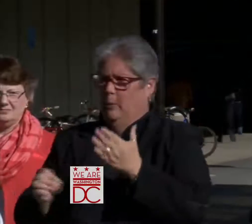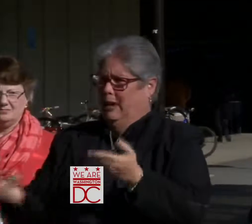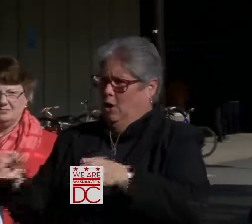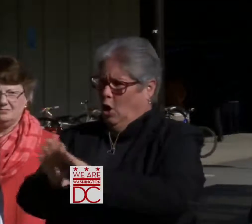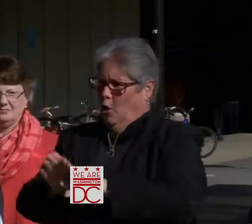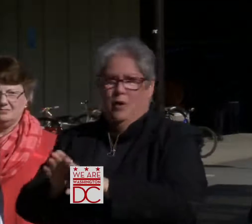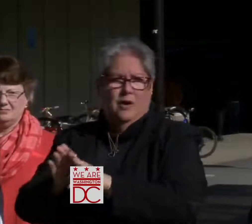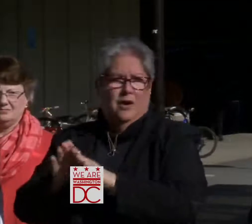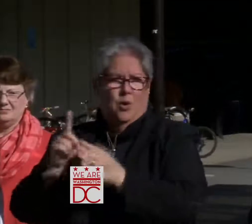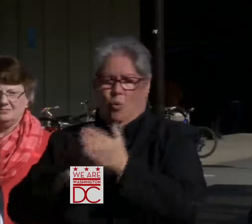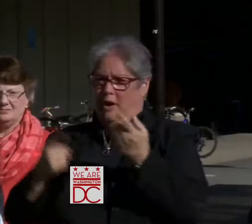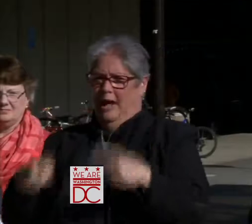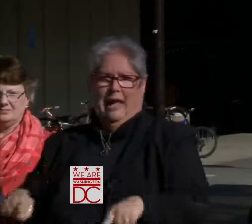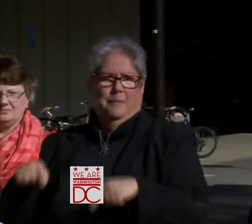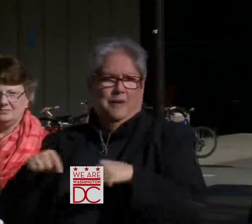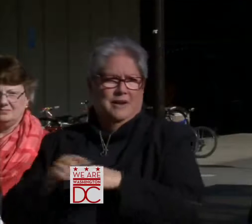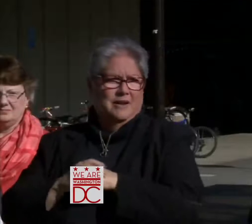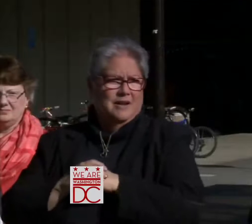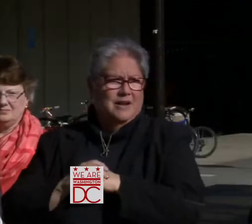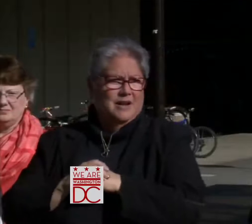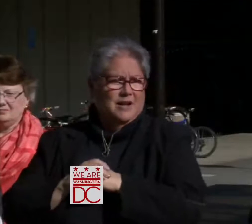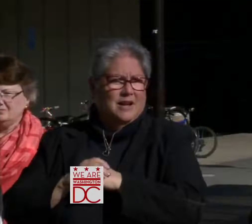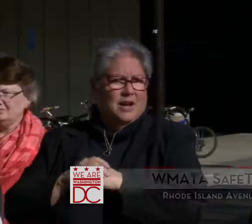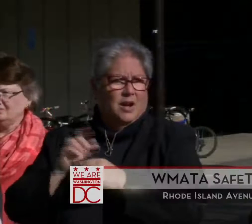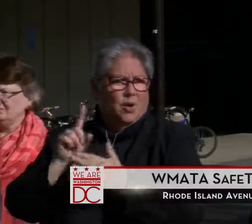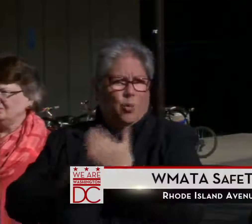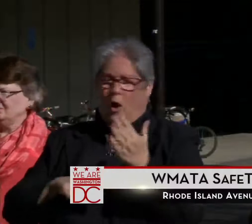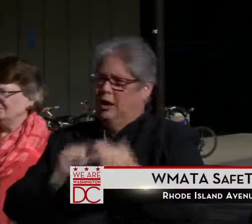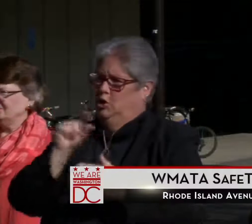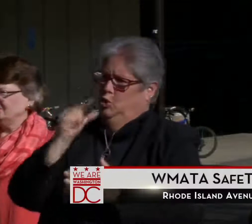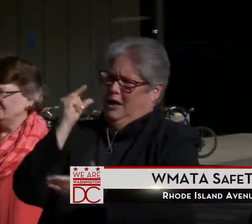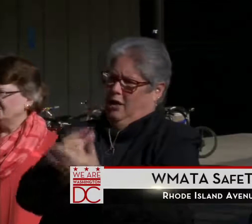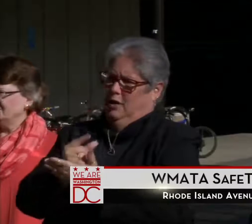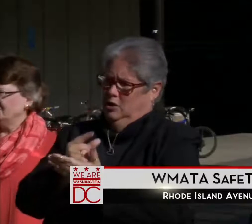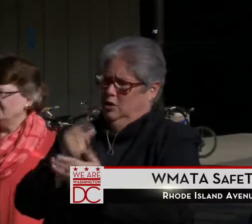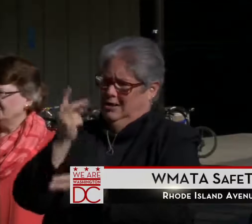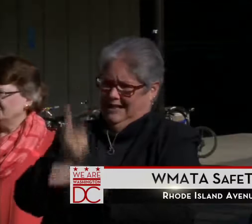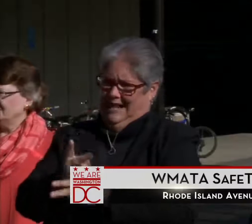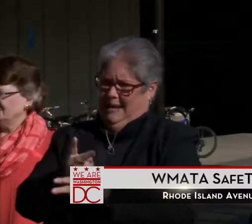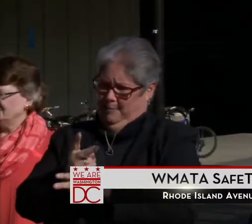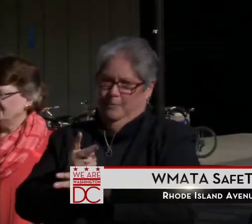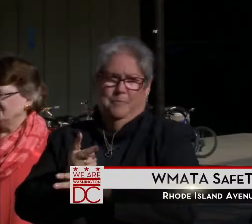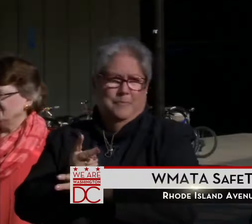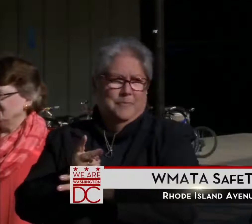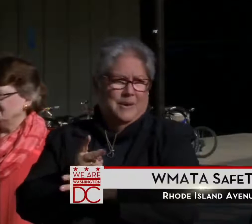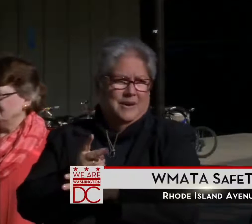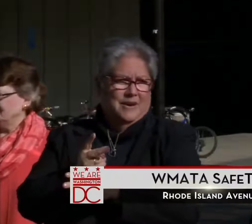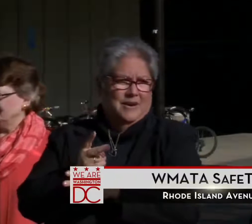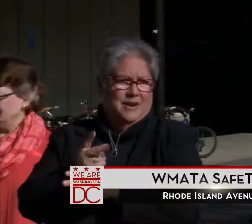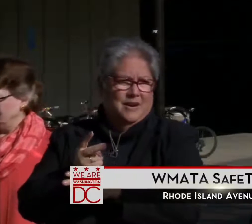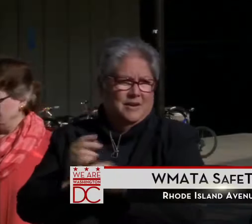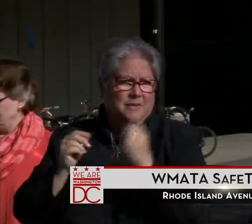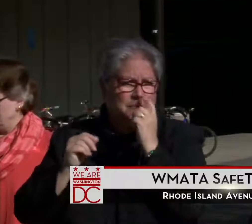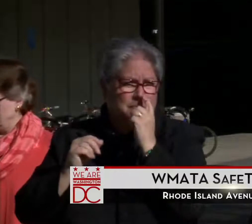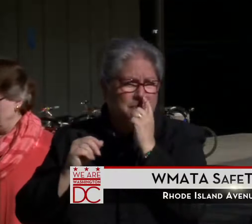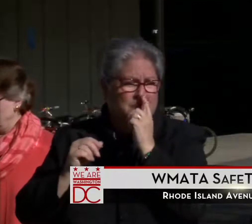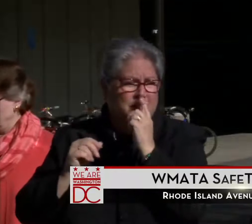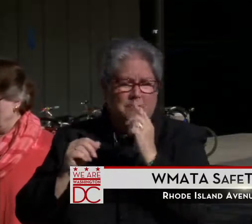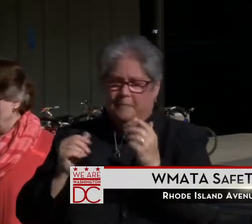WHAT CAN YOU GUARANTEE WHEN THE SURGE IS OVER --